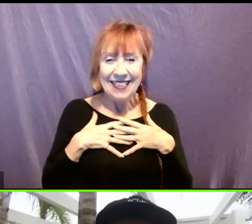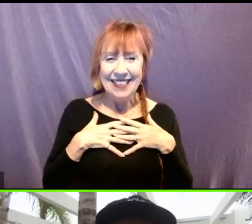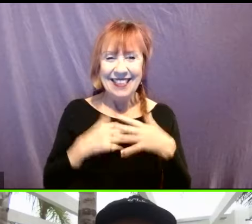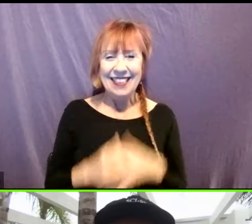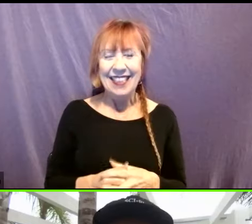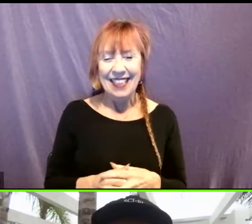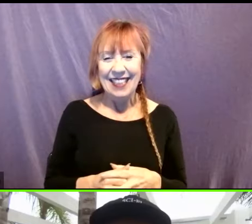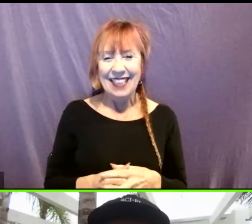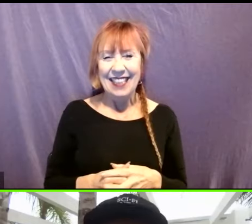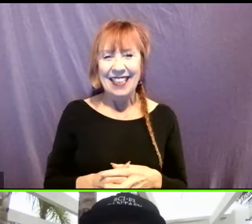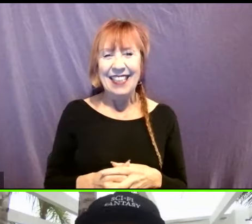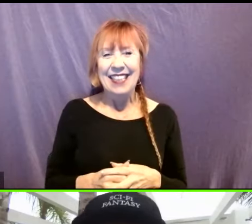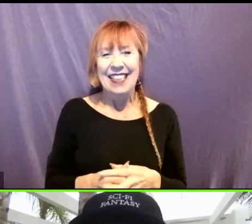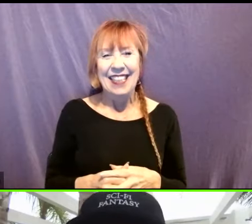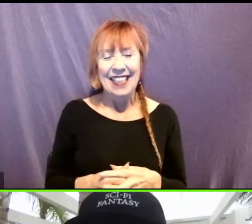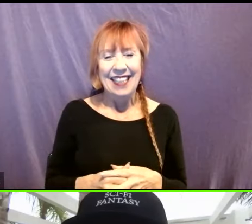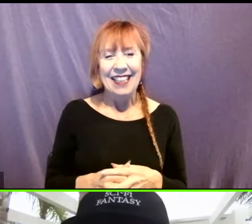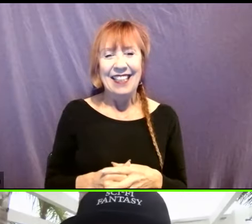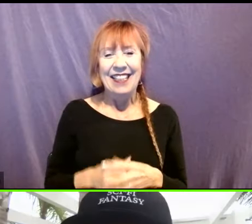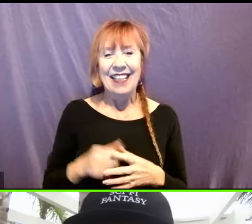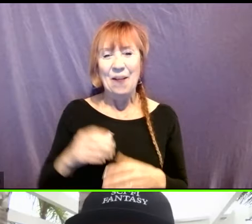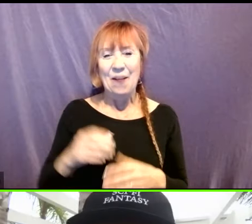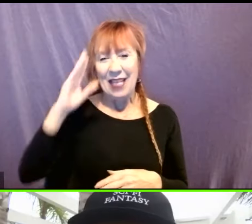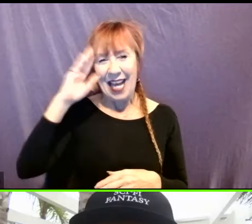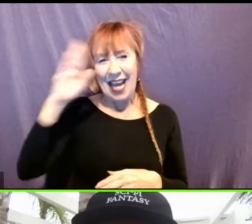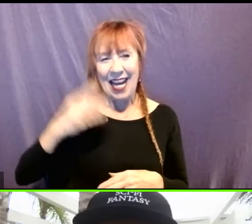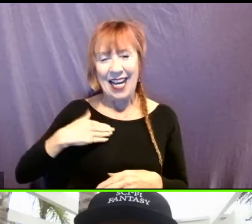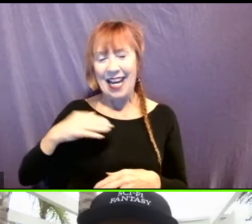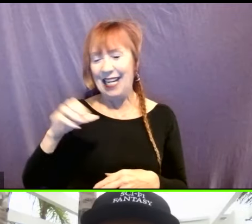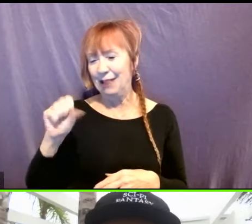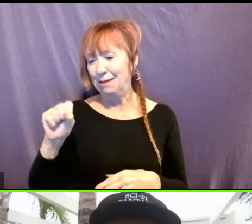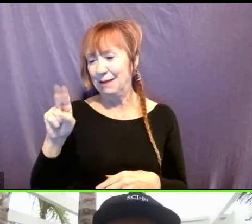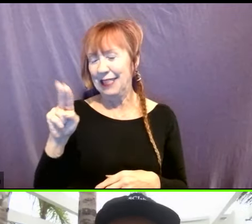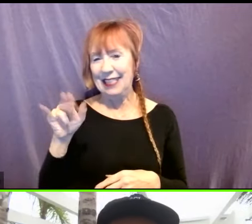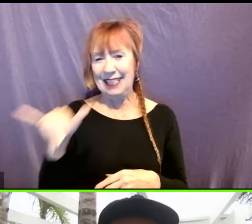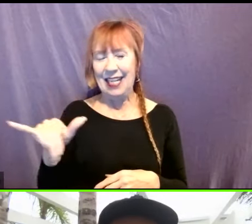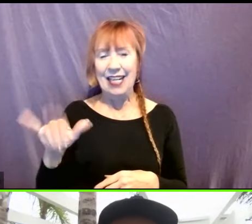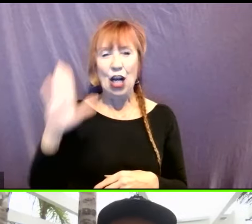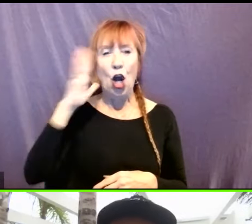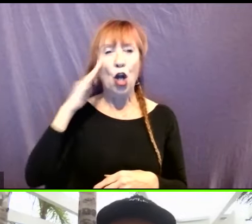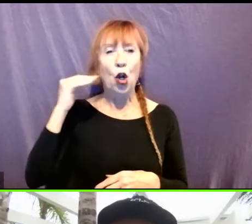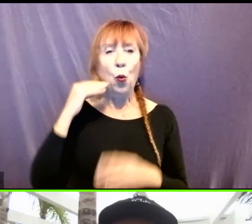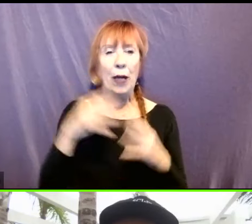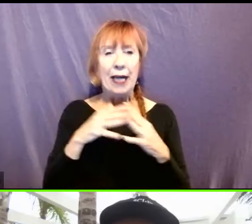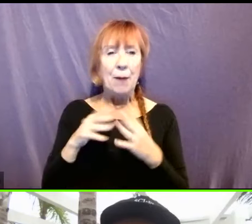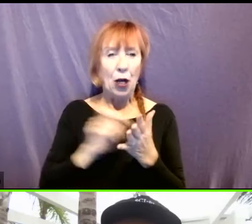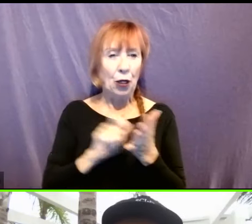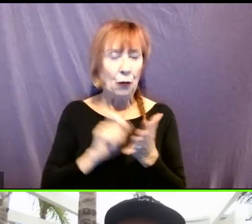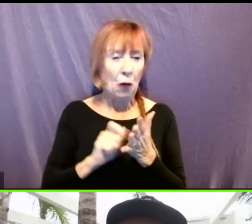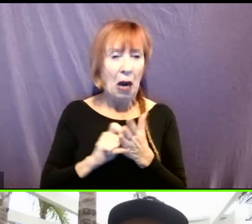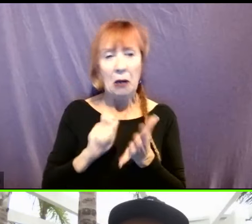There goes the phone. Hi, I'm Sonny. I'm a Korean American writer. I've been writing for about 15 years.